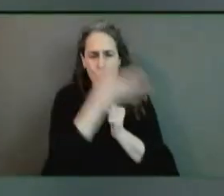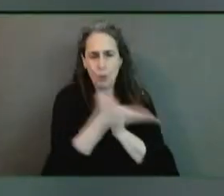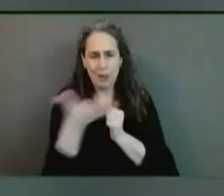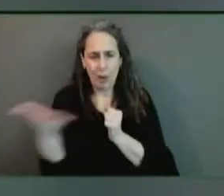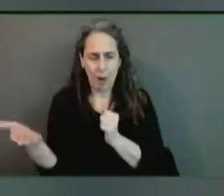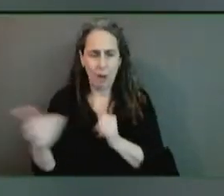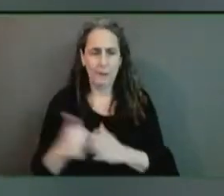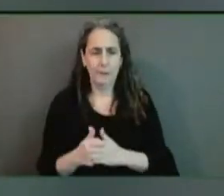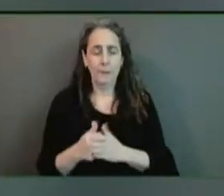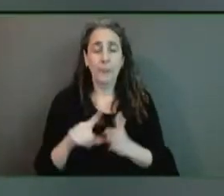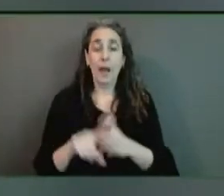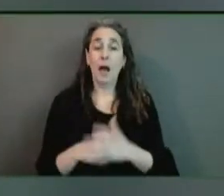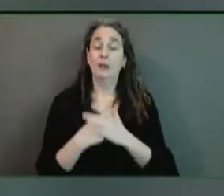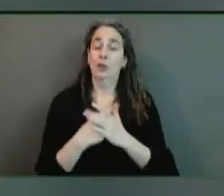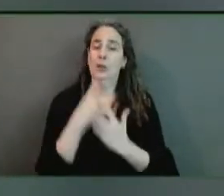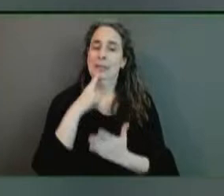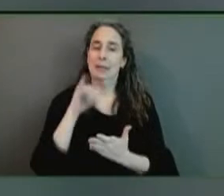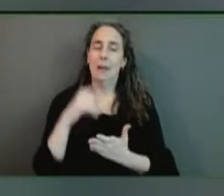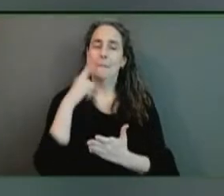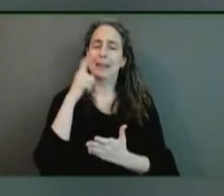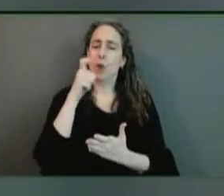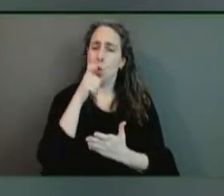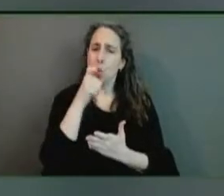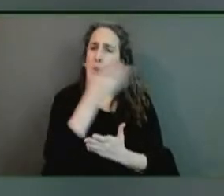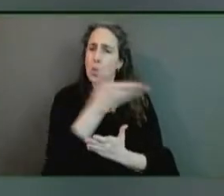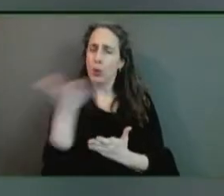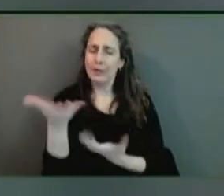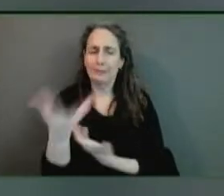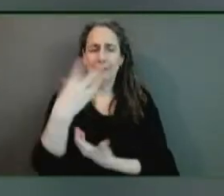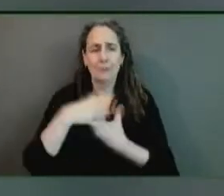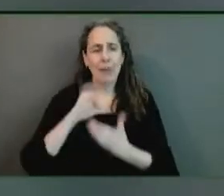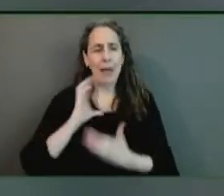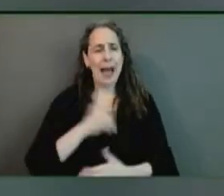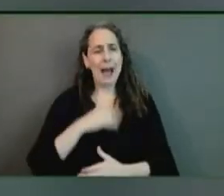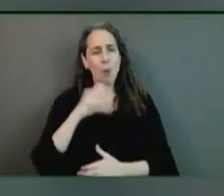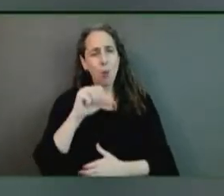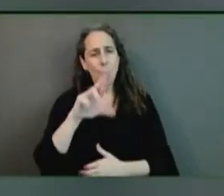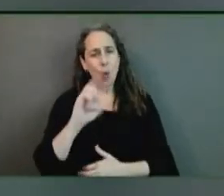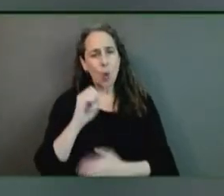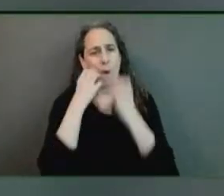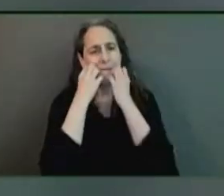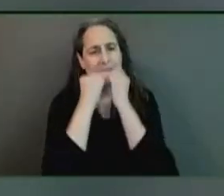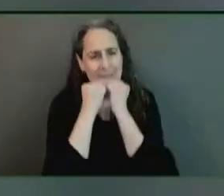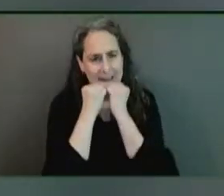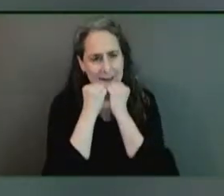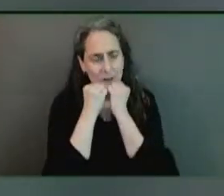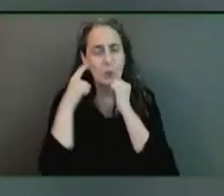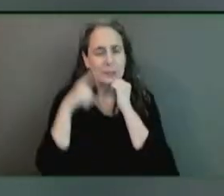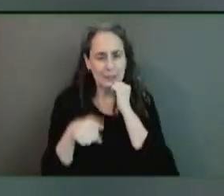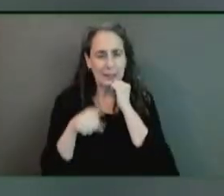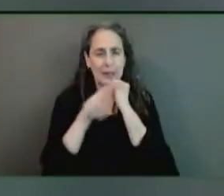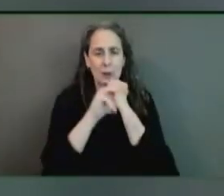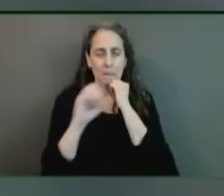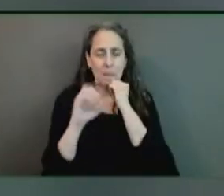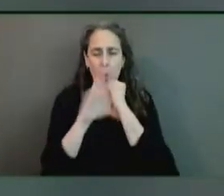important that we stay grounded and who we are. And I start with that because who we are is